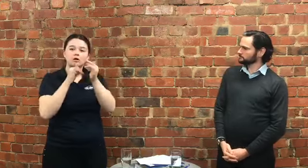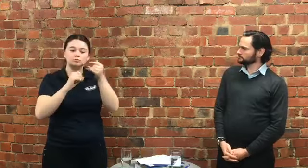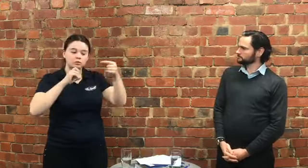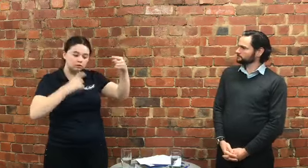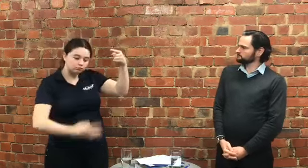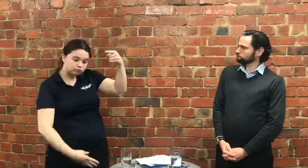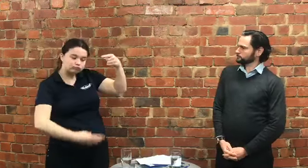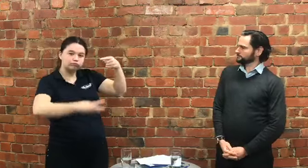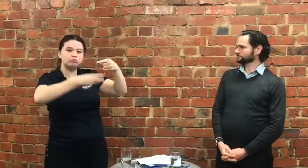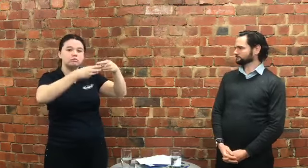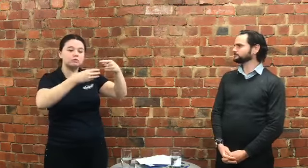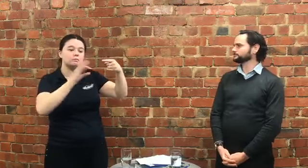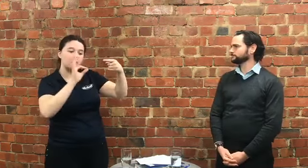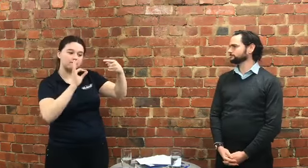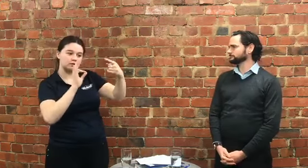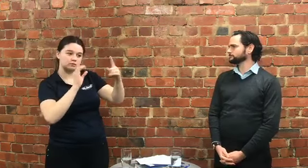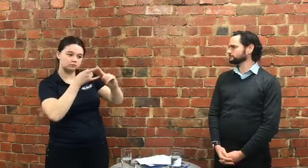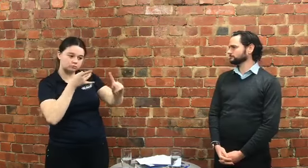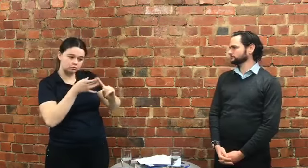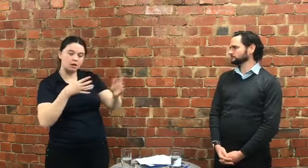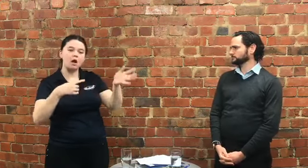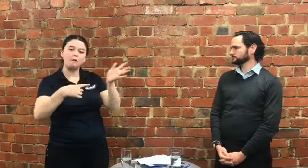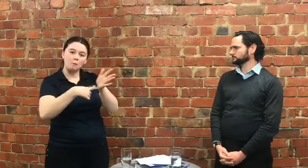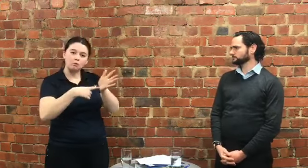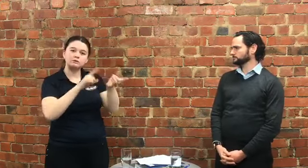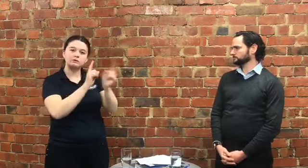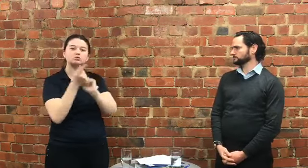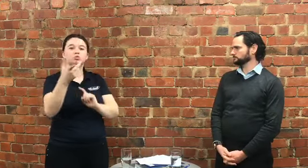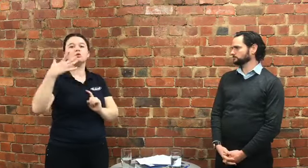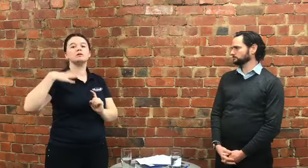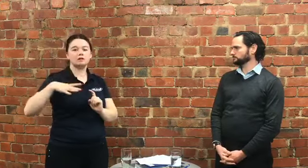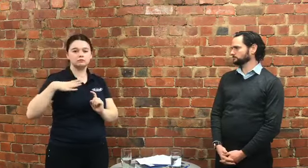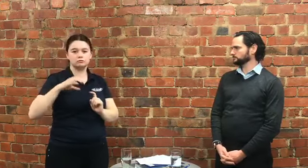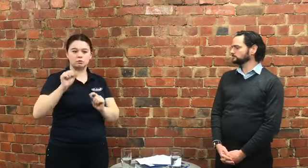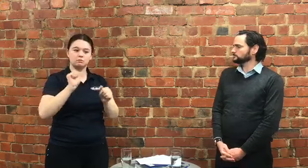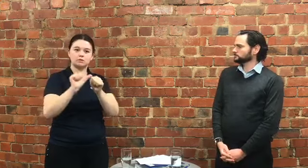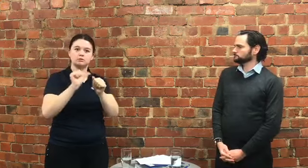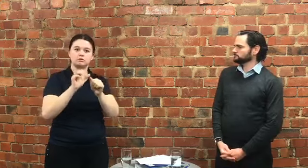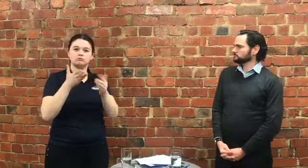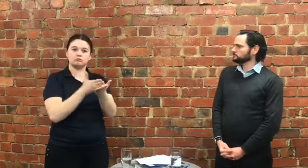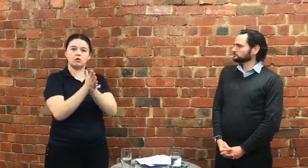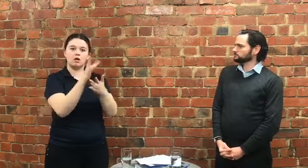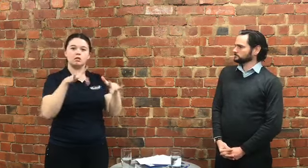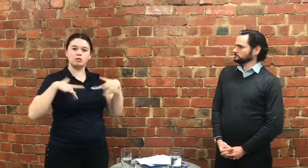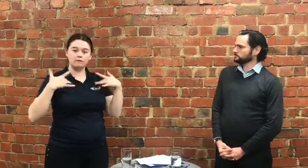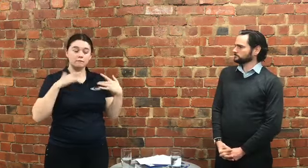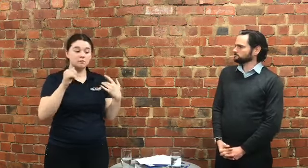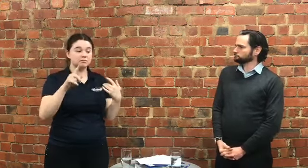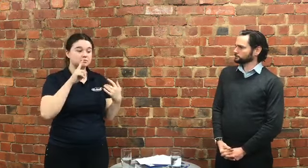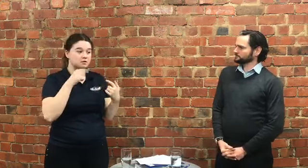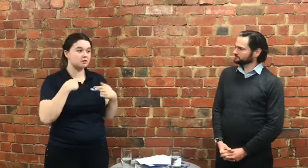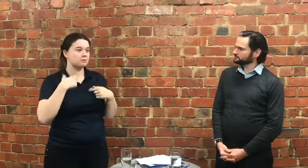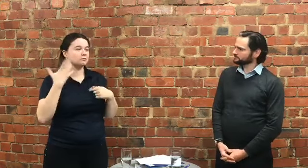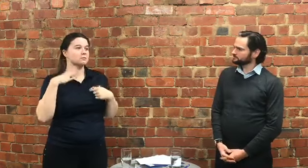And the other thing is, really, just be prepared that the NDIS will talk about